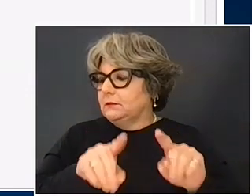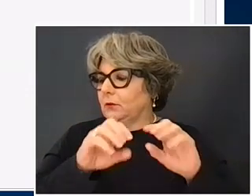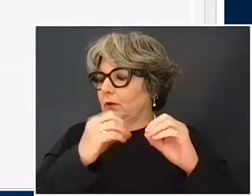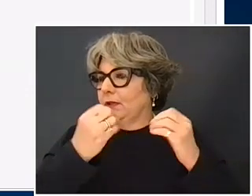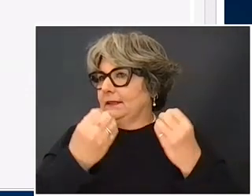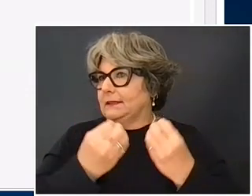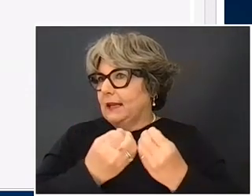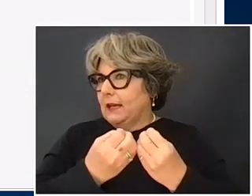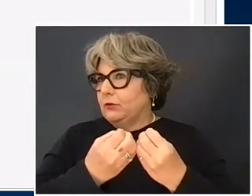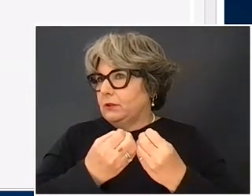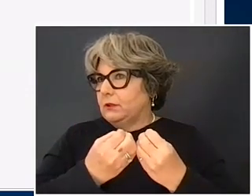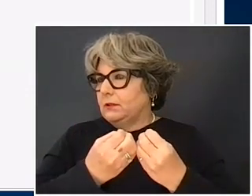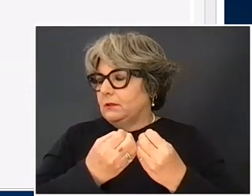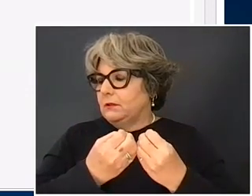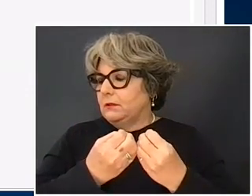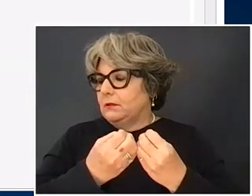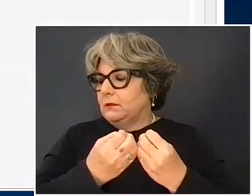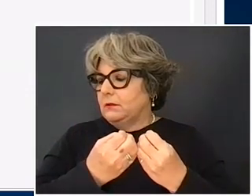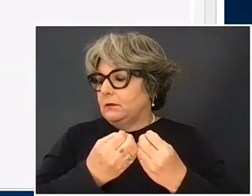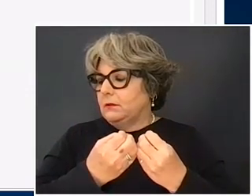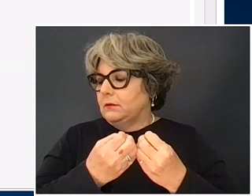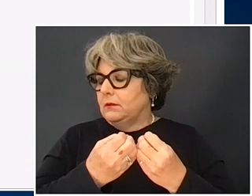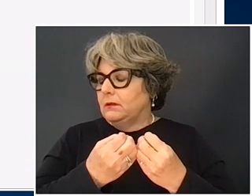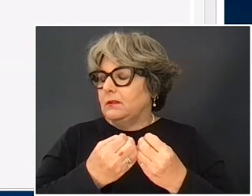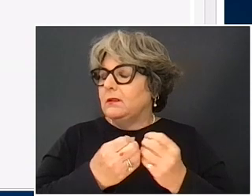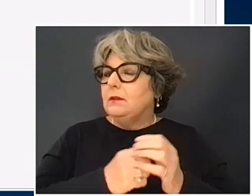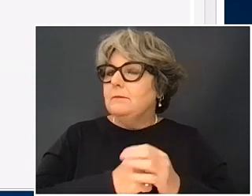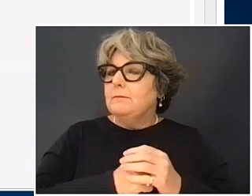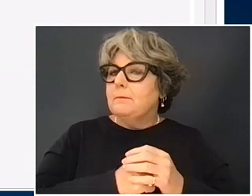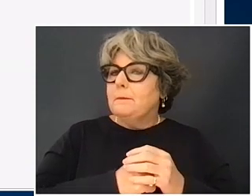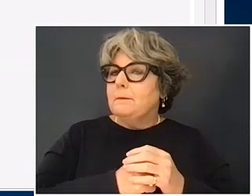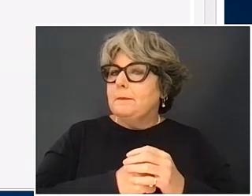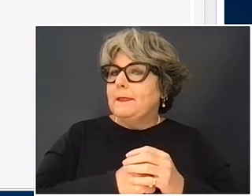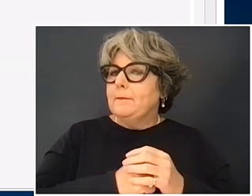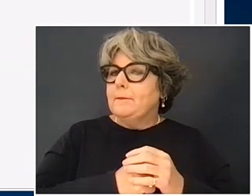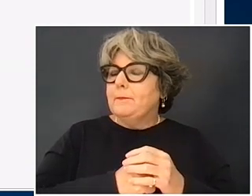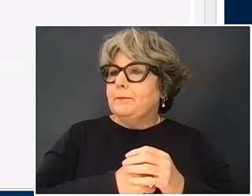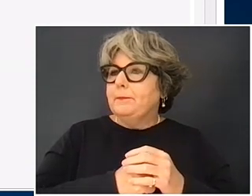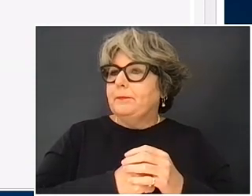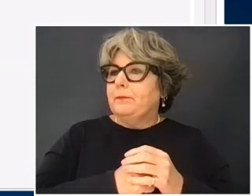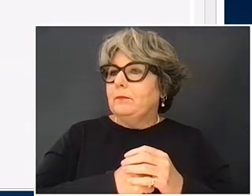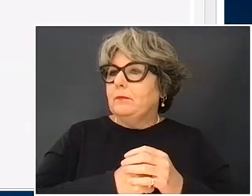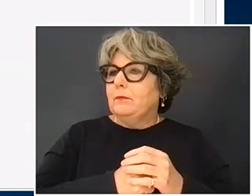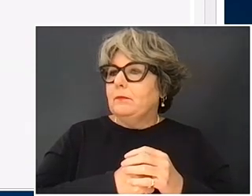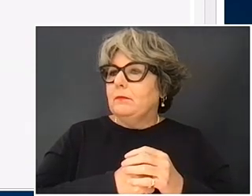here, just to make it transparent to anyone who might not be familiar with this